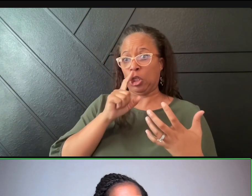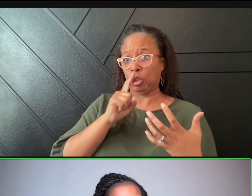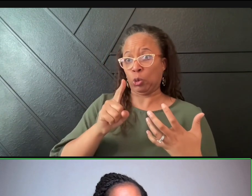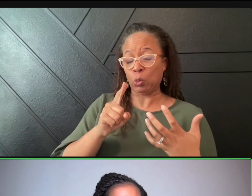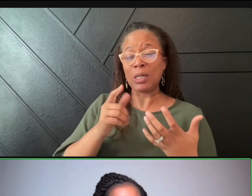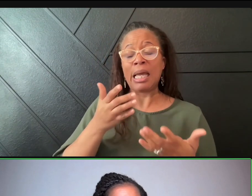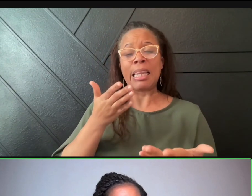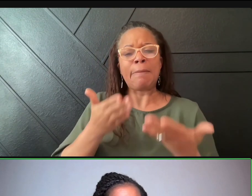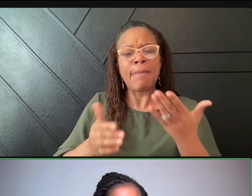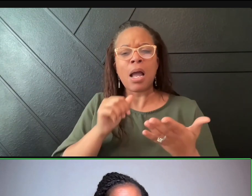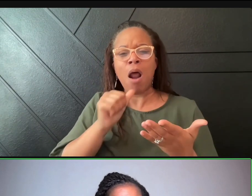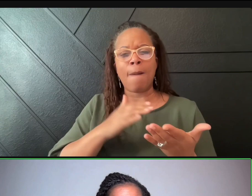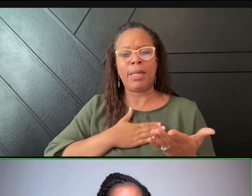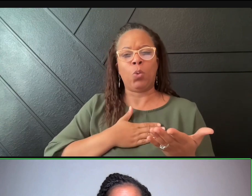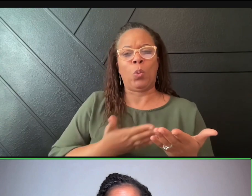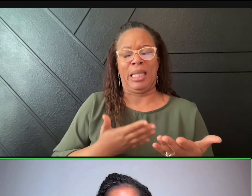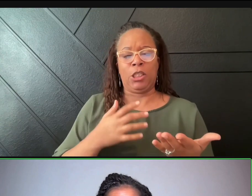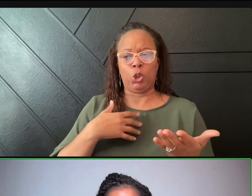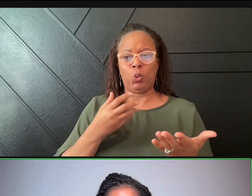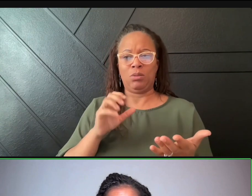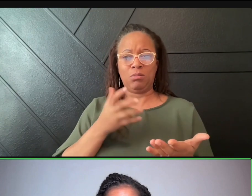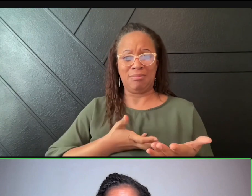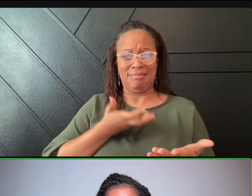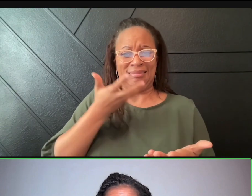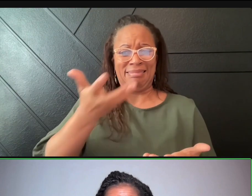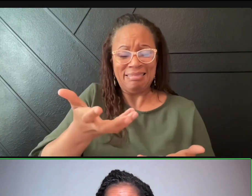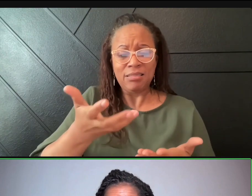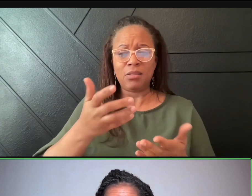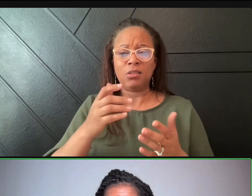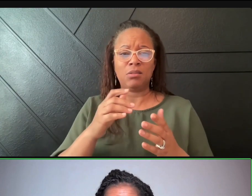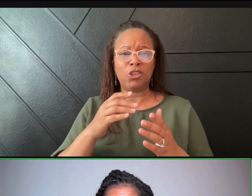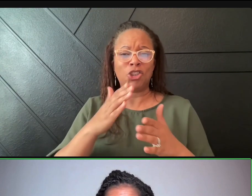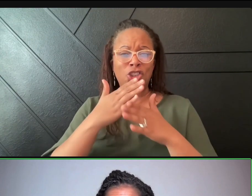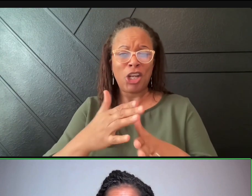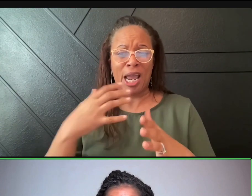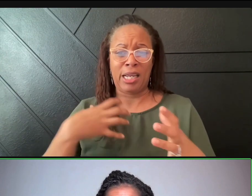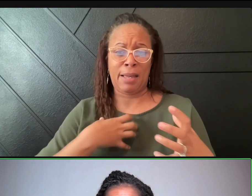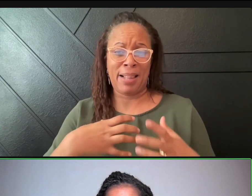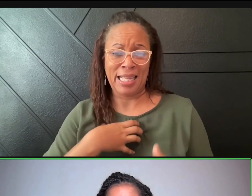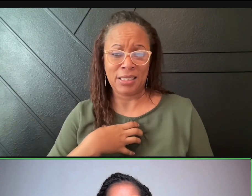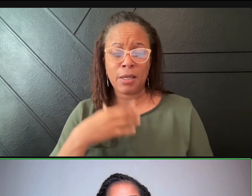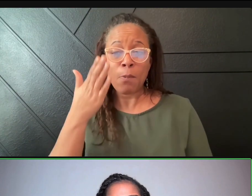So if the students feel that they are unable to speak up or they're not sure about what to do,